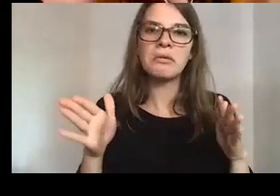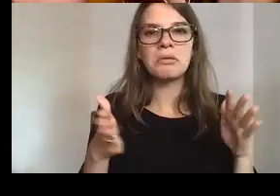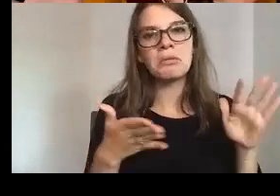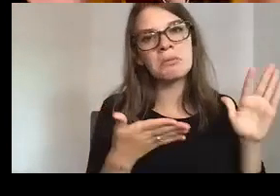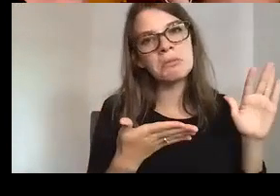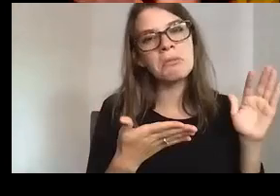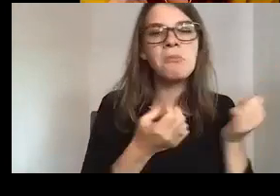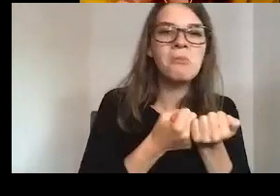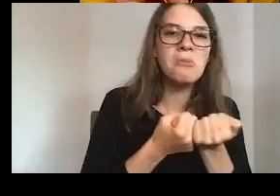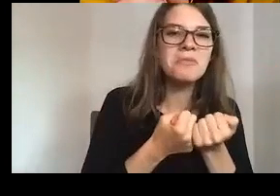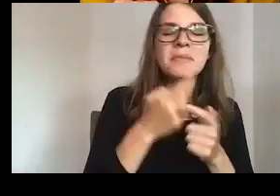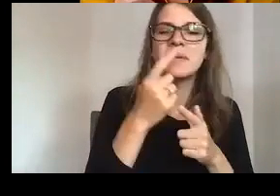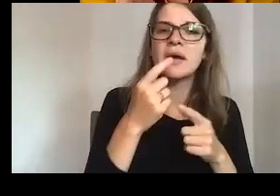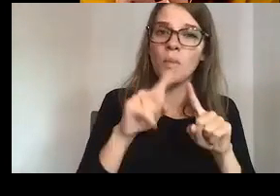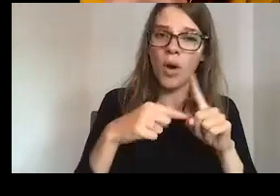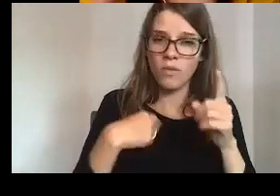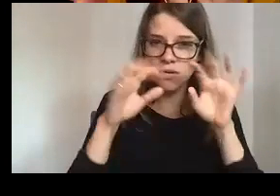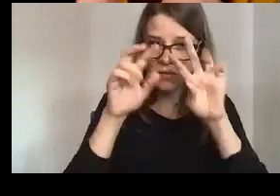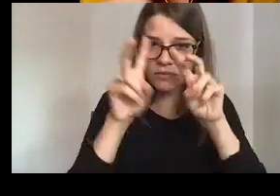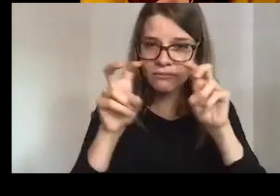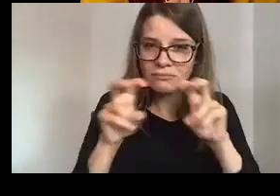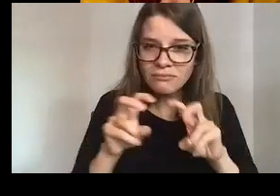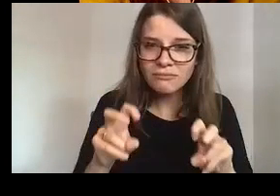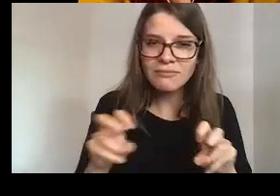there are some differences that we may experience depending on where we're coming from